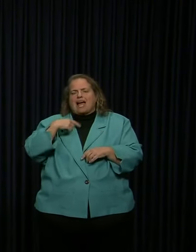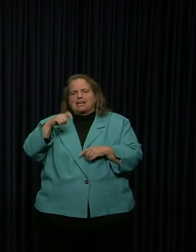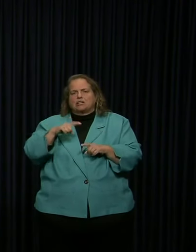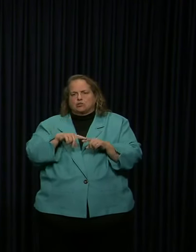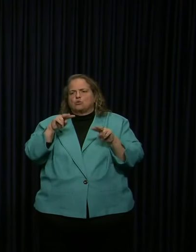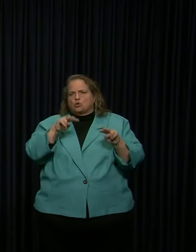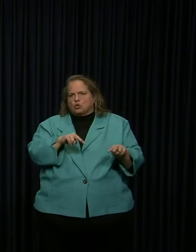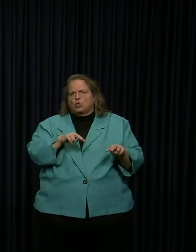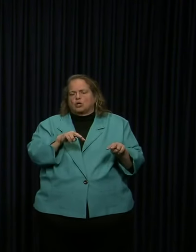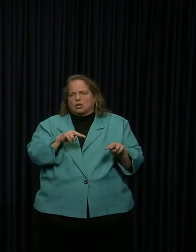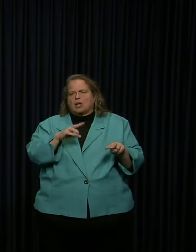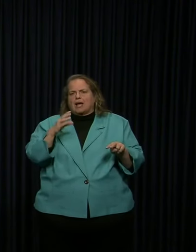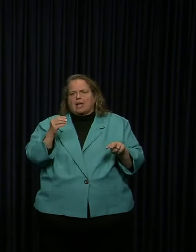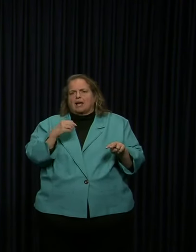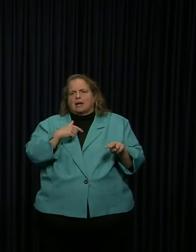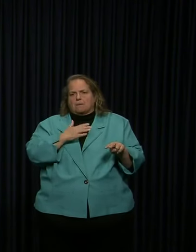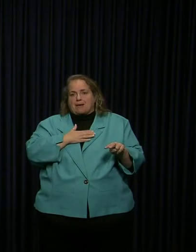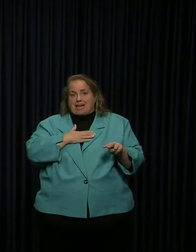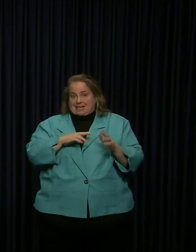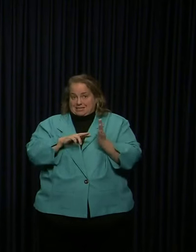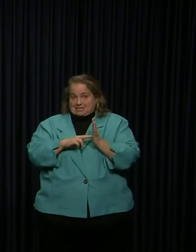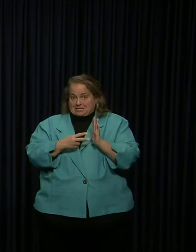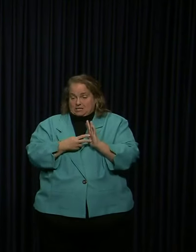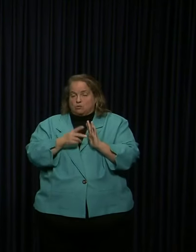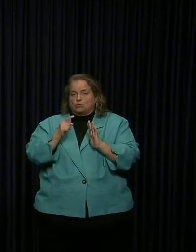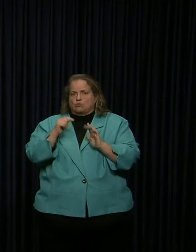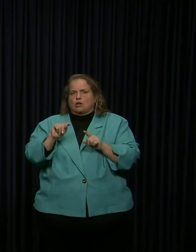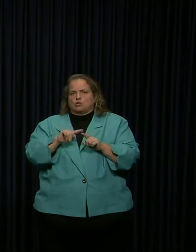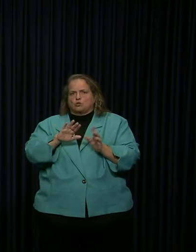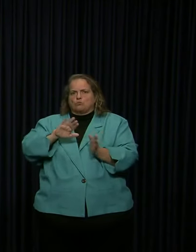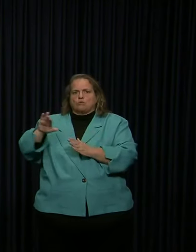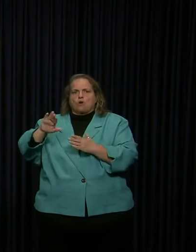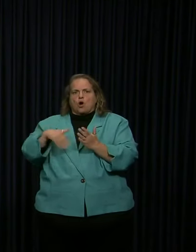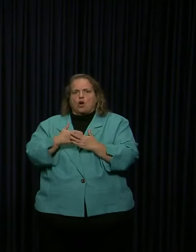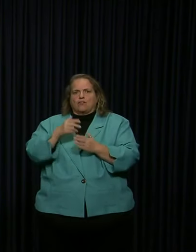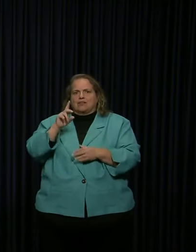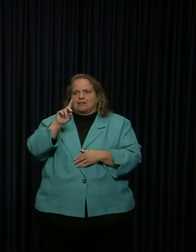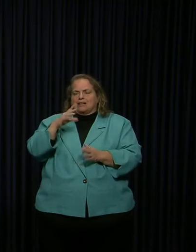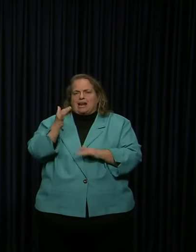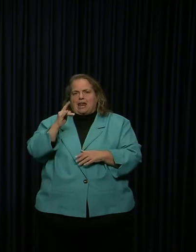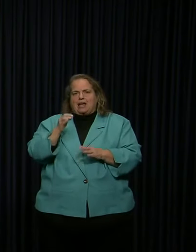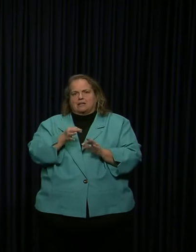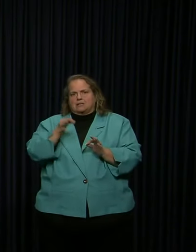THEY KNOW THEIR COMMUNITY AND I WANT TO MAKE SURE THAT I'M SUPPORTIVE EVEN WHEN WE HAVE A DIFFERENT RULE OVERALL FOR THE